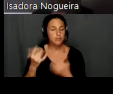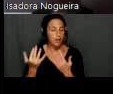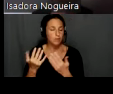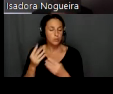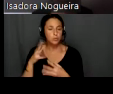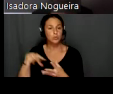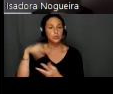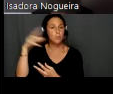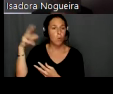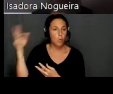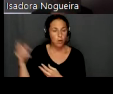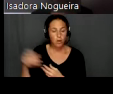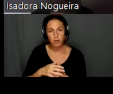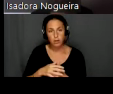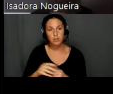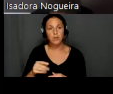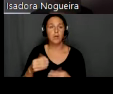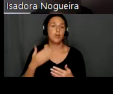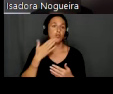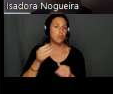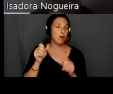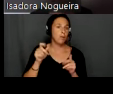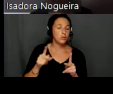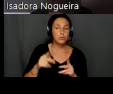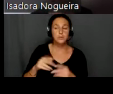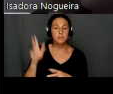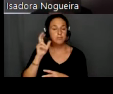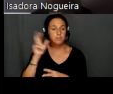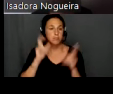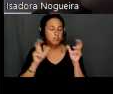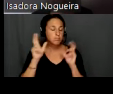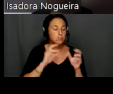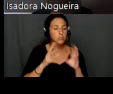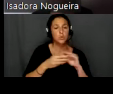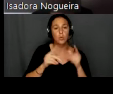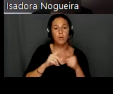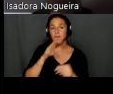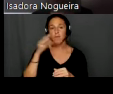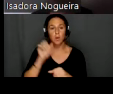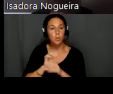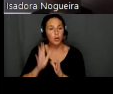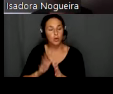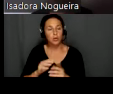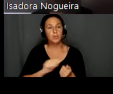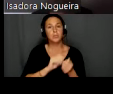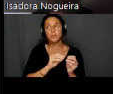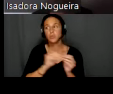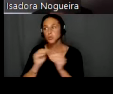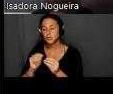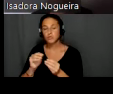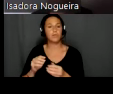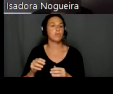We'd been hearing from farm workers and move from power building to policy change. Thank you to Sigma our funders for